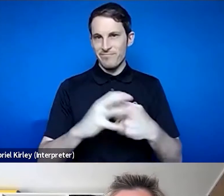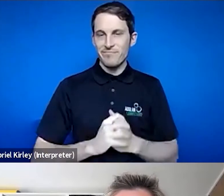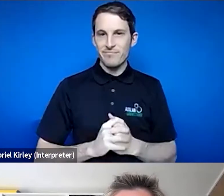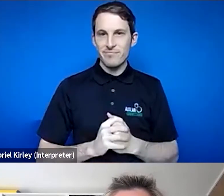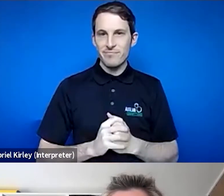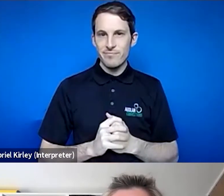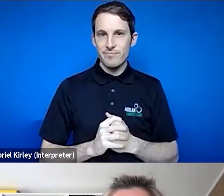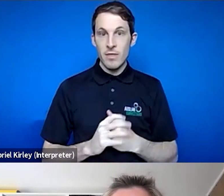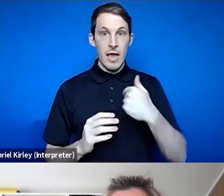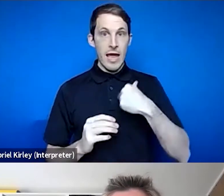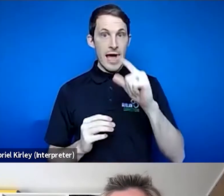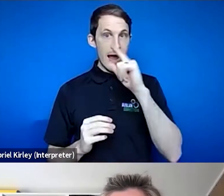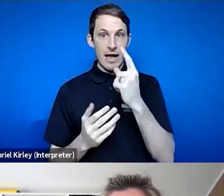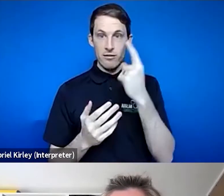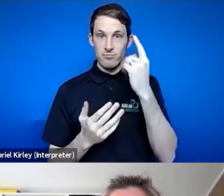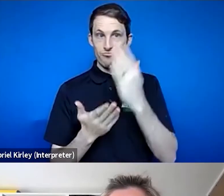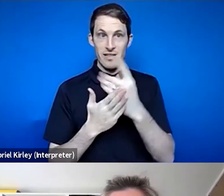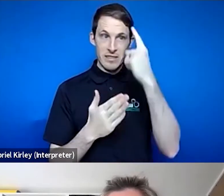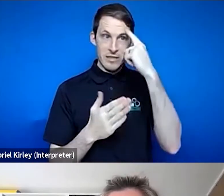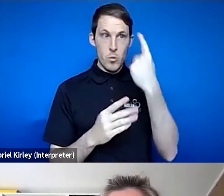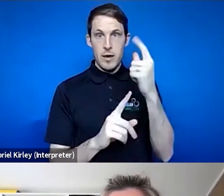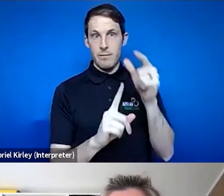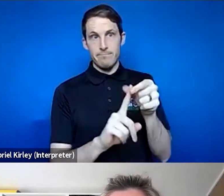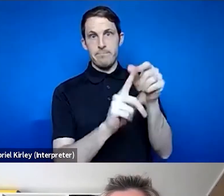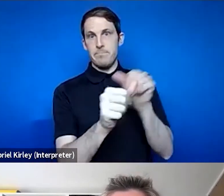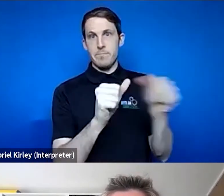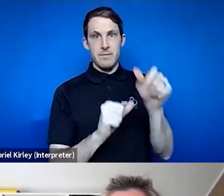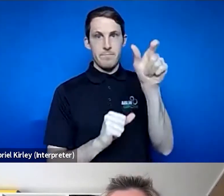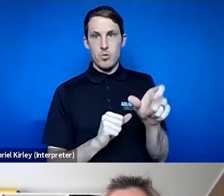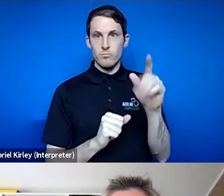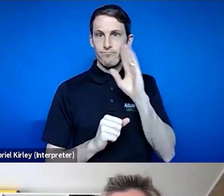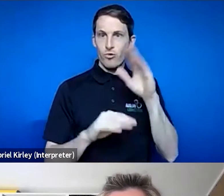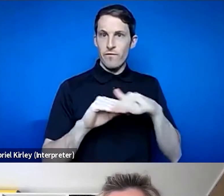of a better person to have a conversation with on International Human Rights Day about